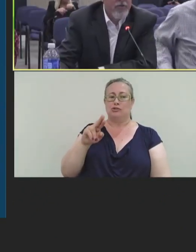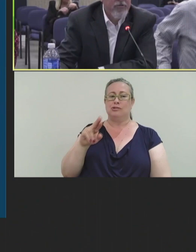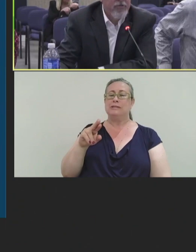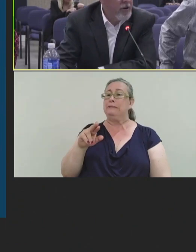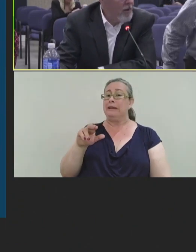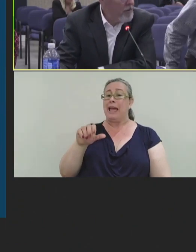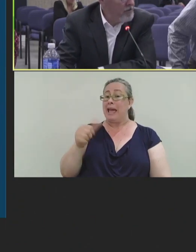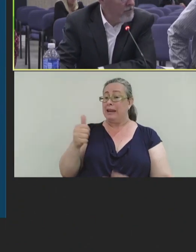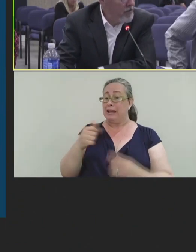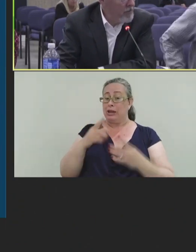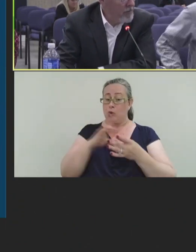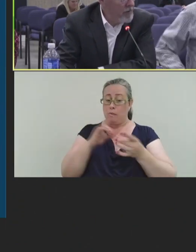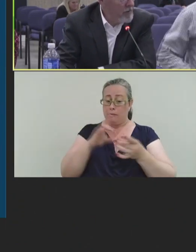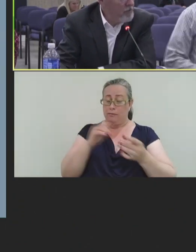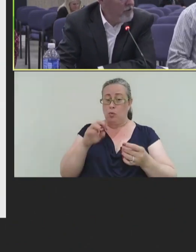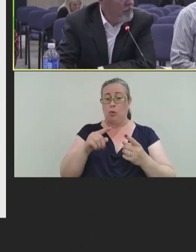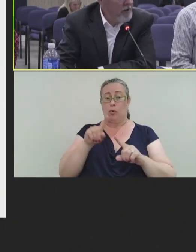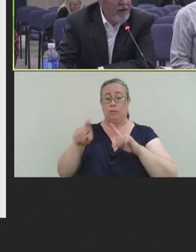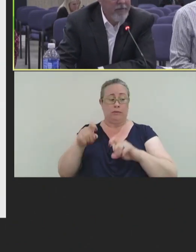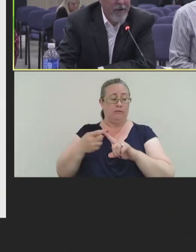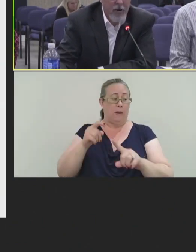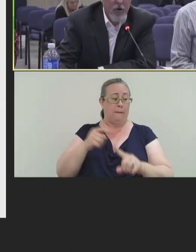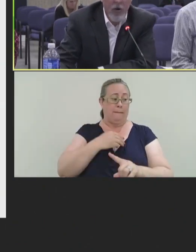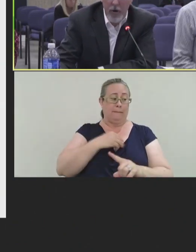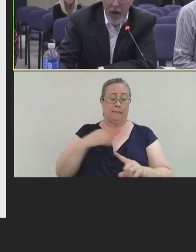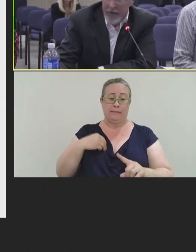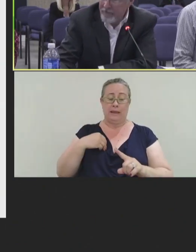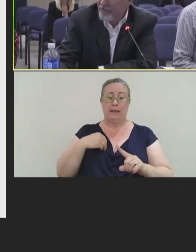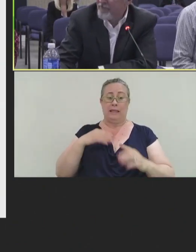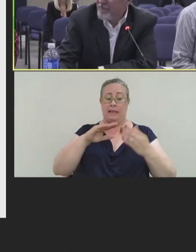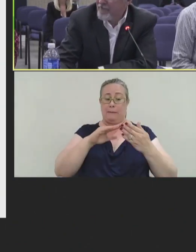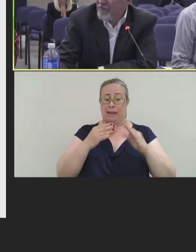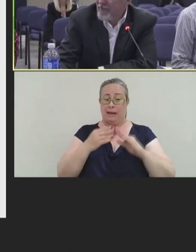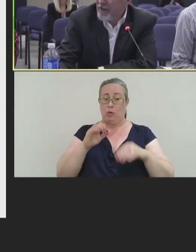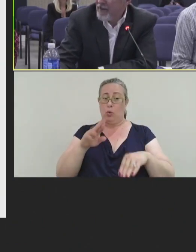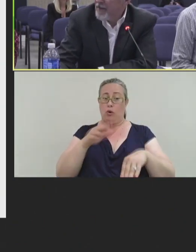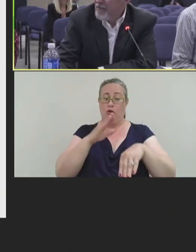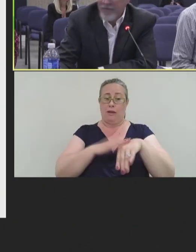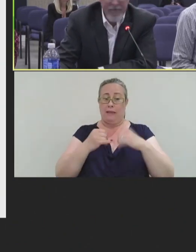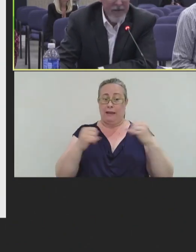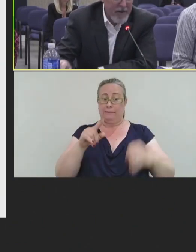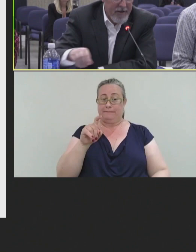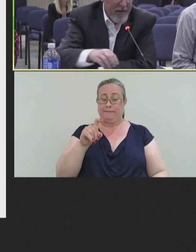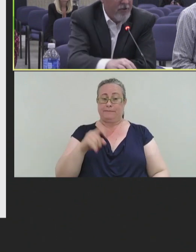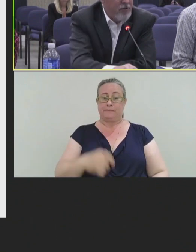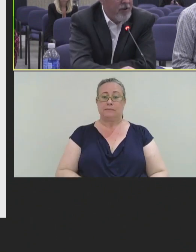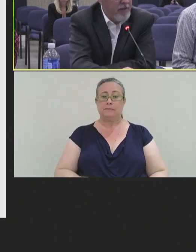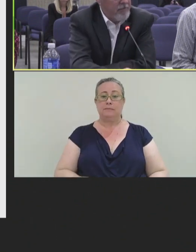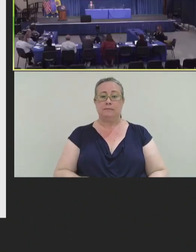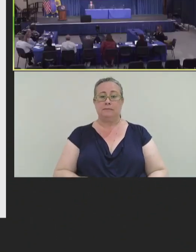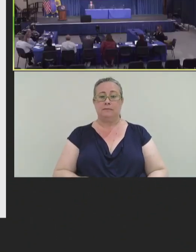or comments from members of the committee here or online? I just have to, you know,